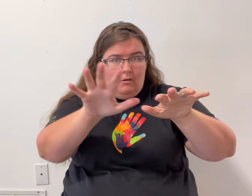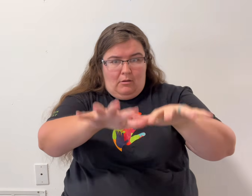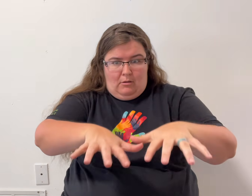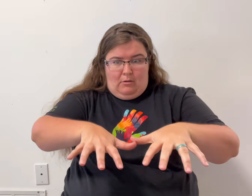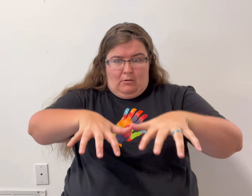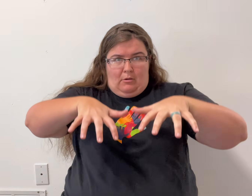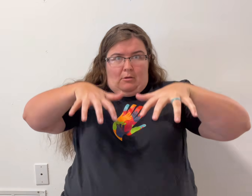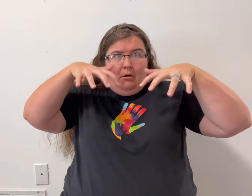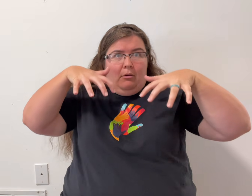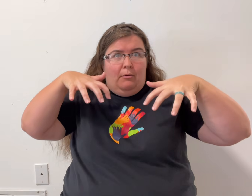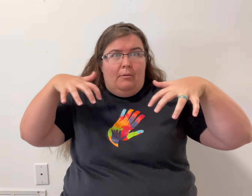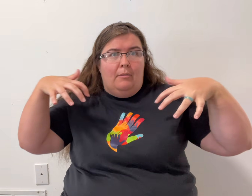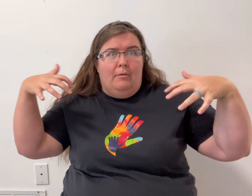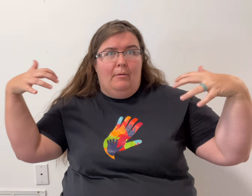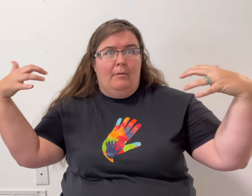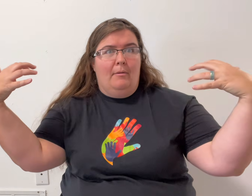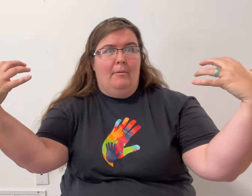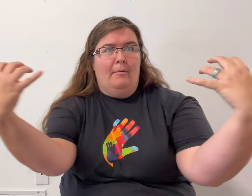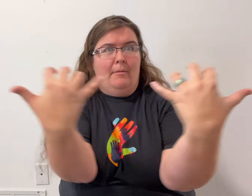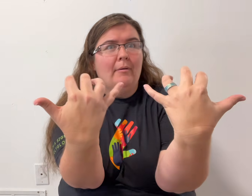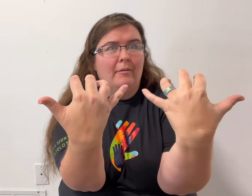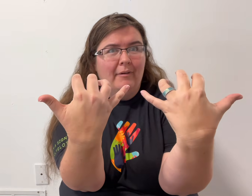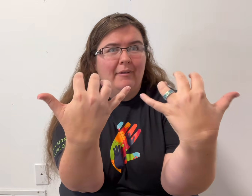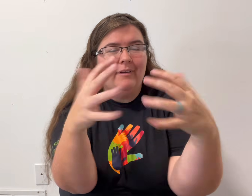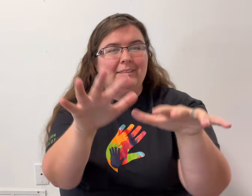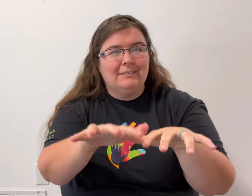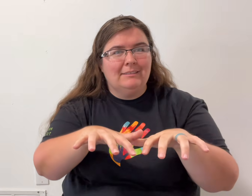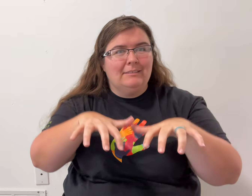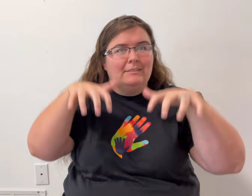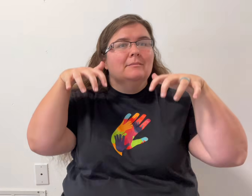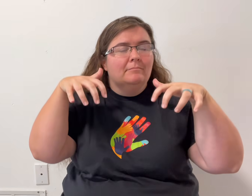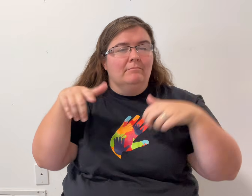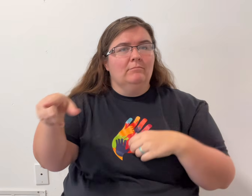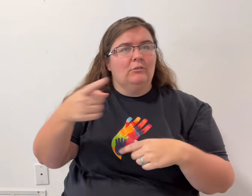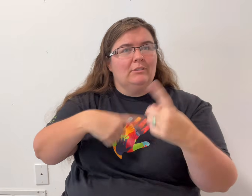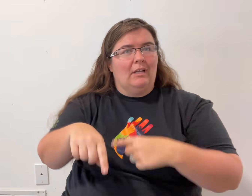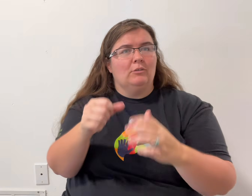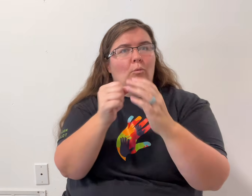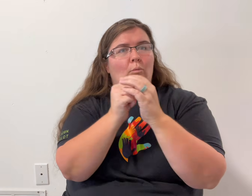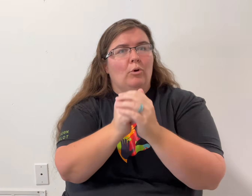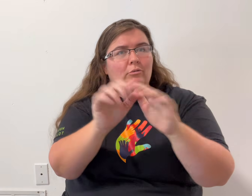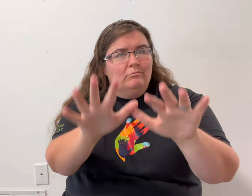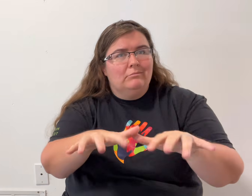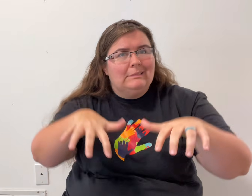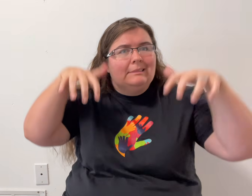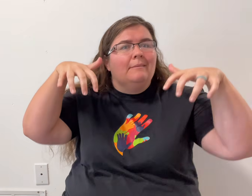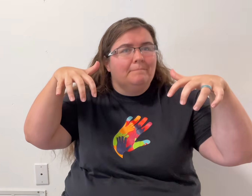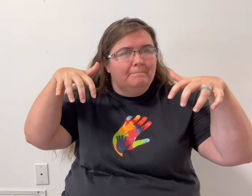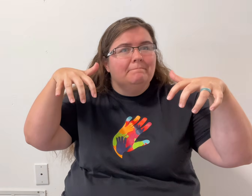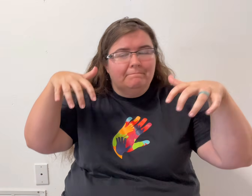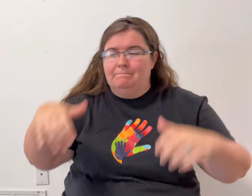she's showing they're in like an arena. She signs WORSHIP STADIUM